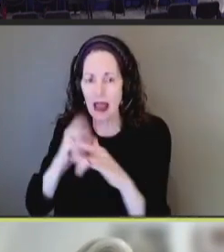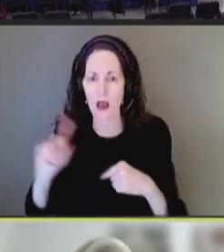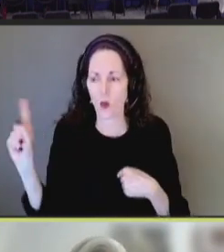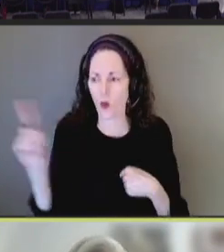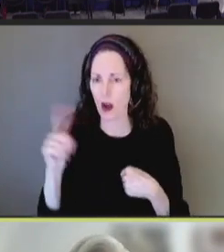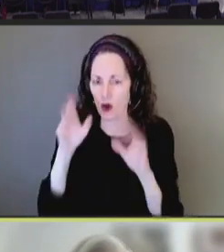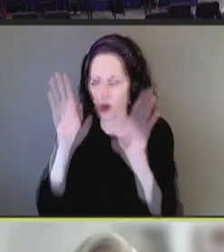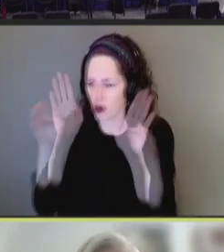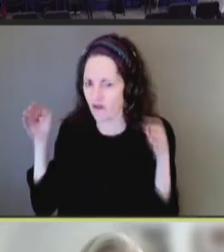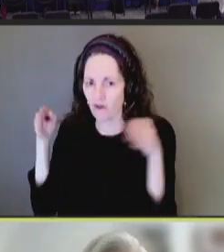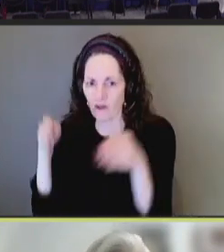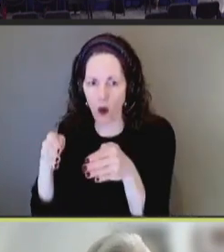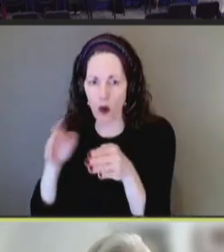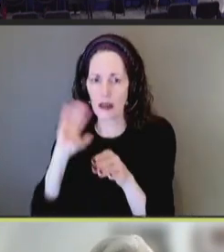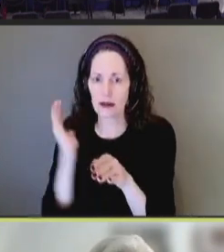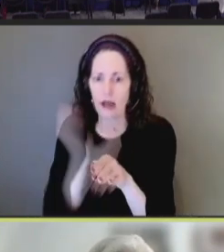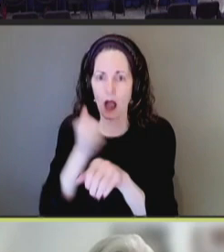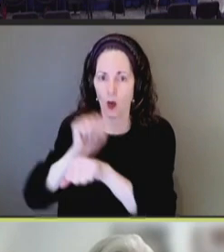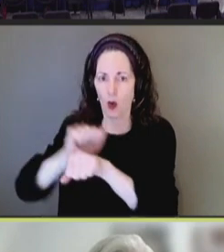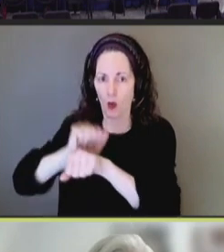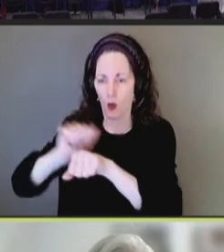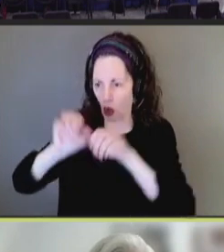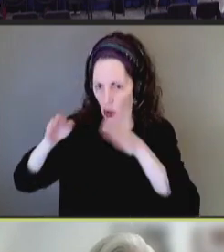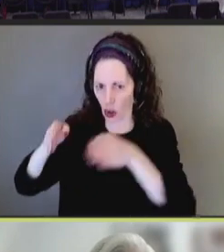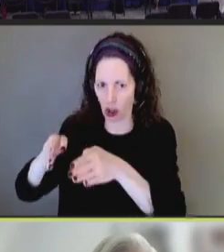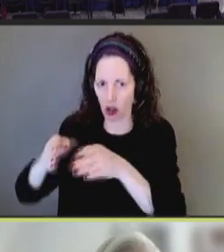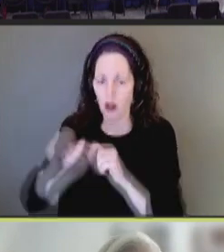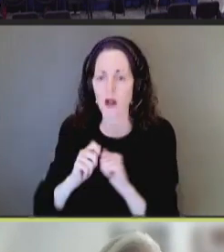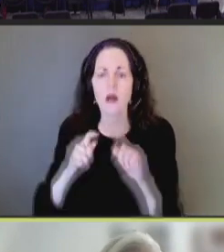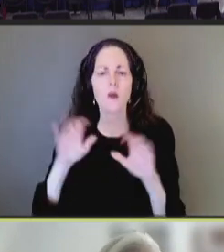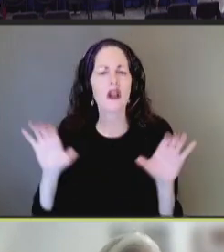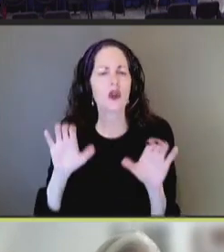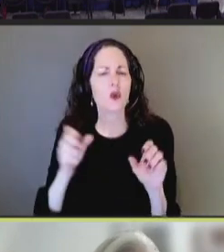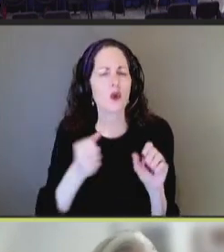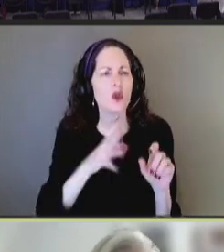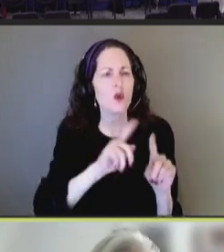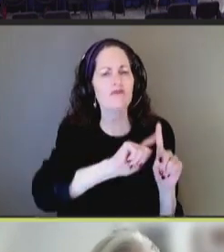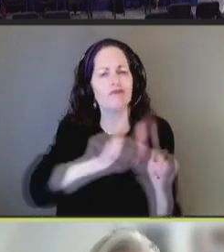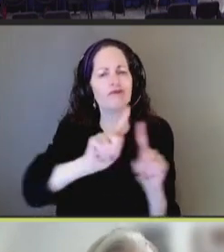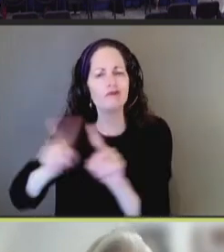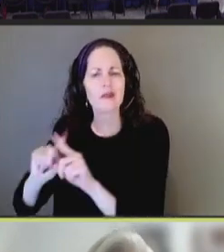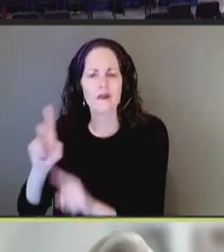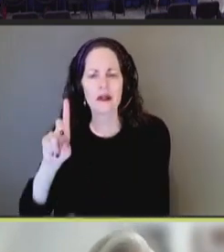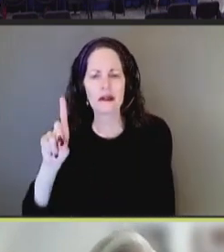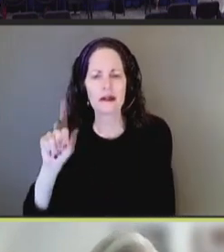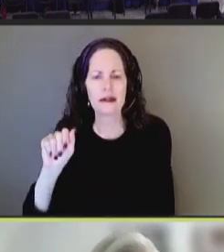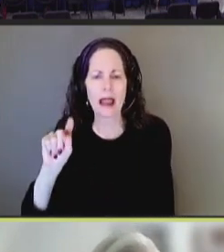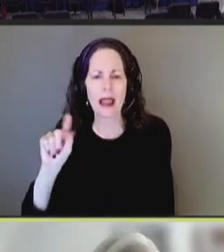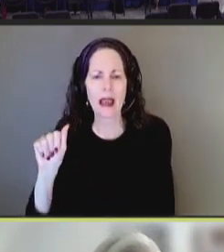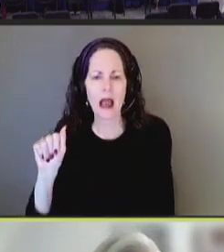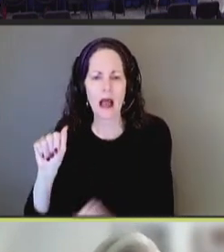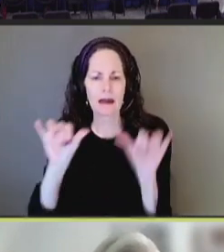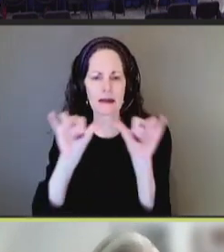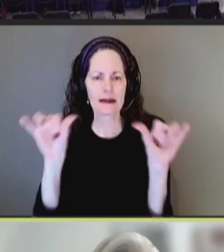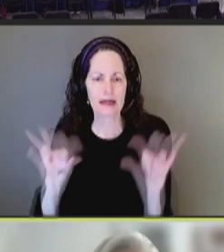through numerous data systems, partly because there's no one single data source that meets all